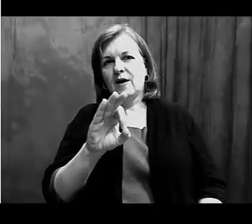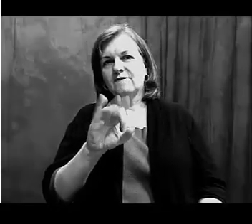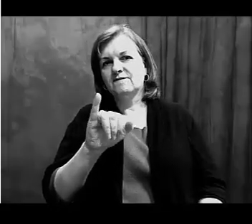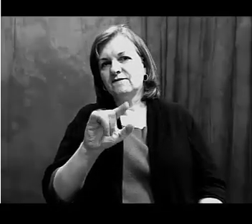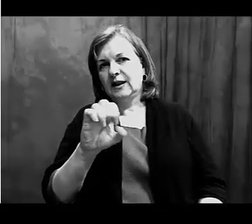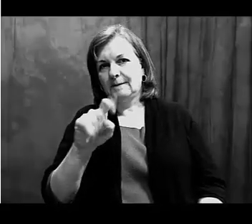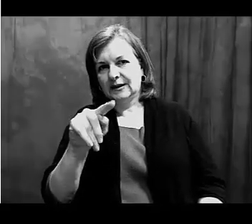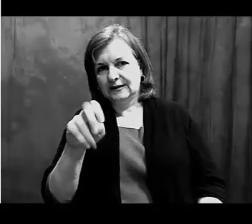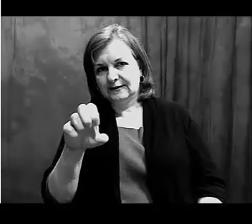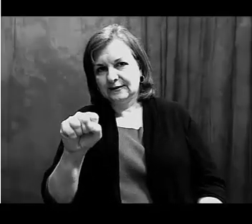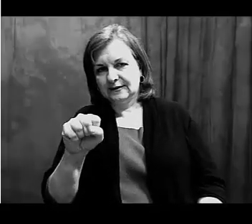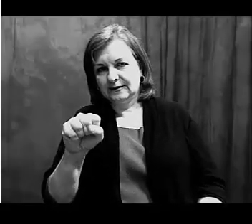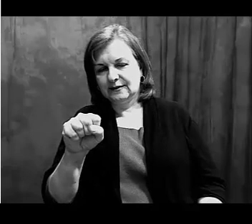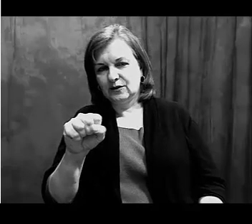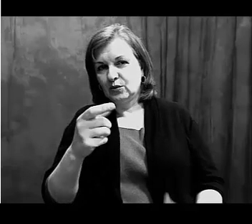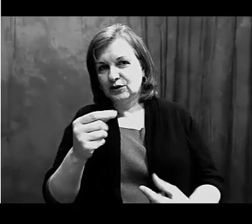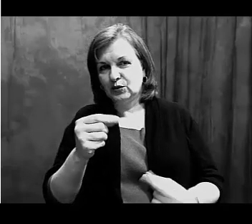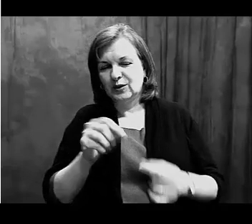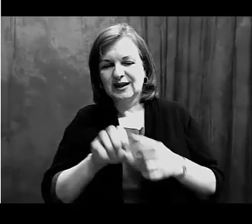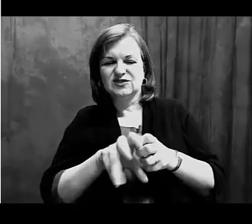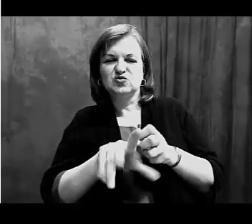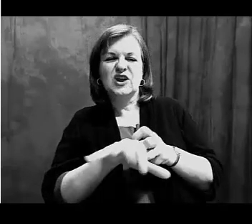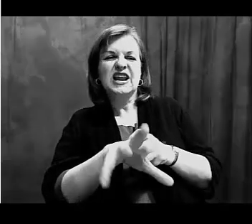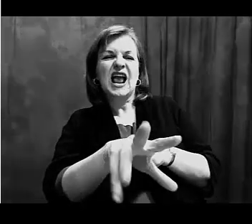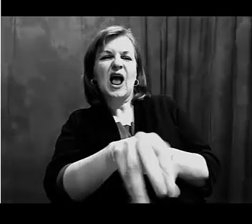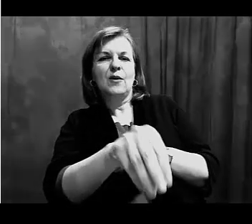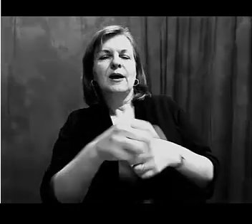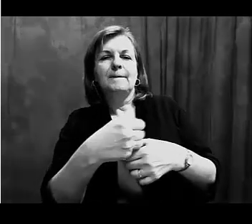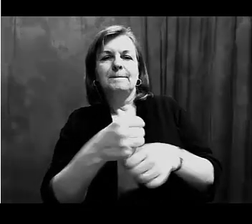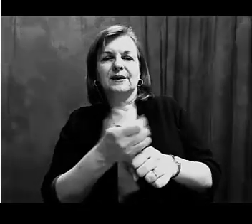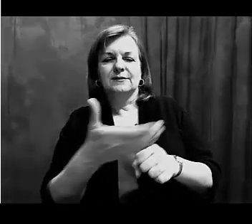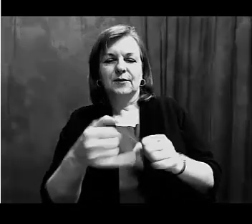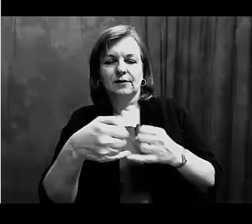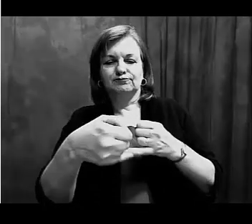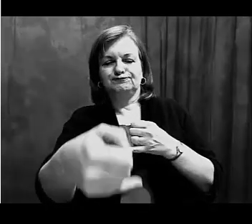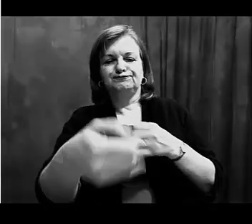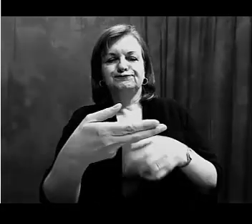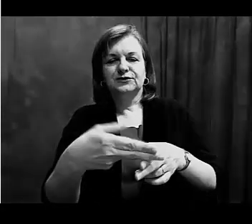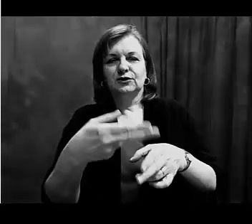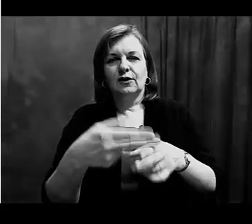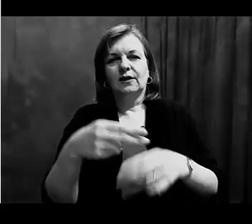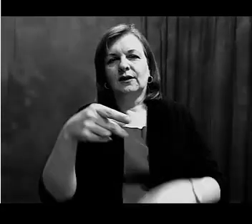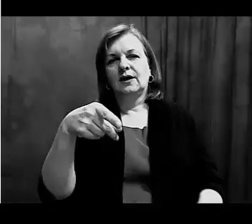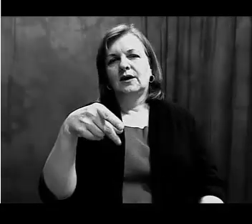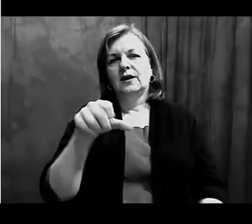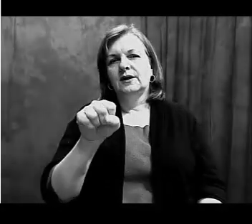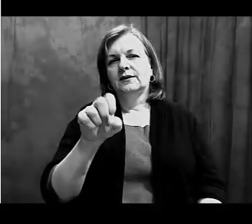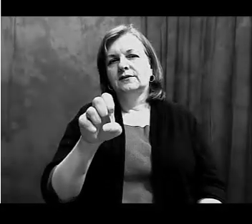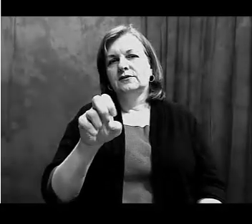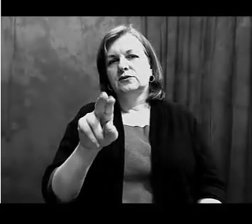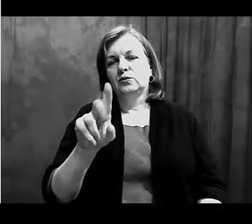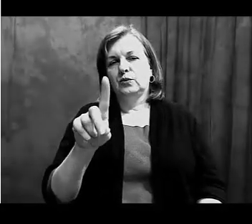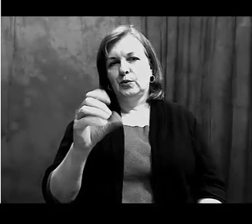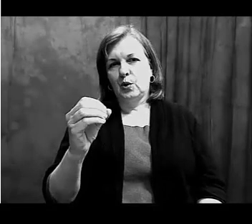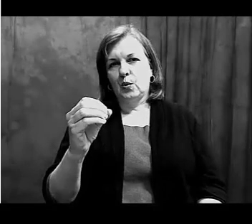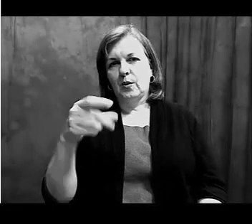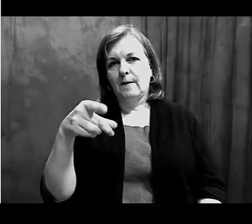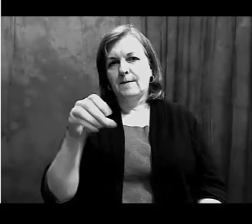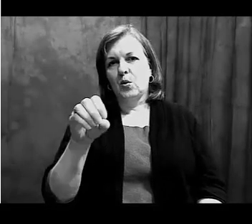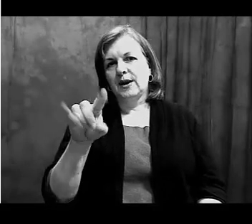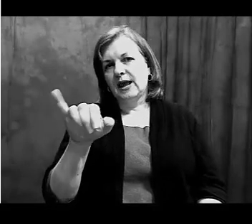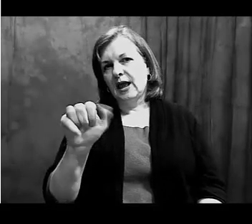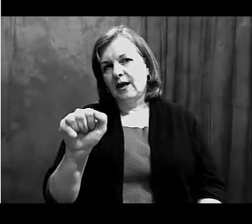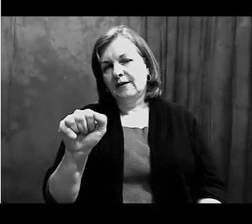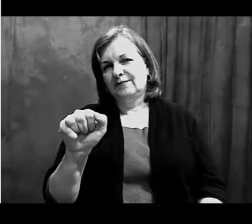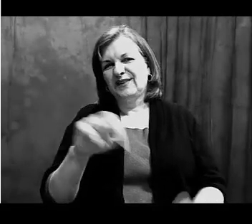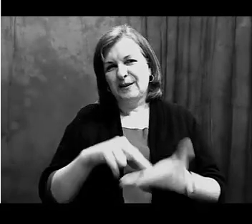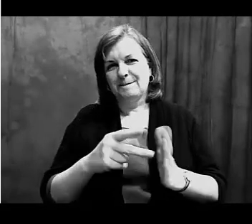is an extension of microfilaments in this case stretching out and forming something known as a pseudo-